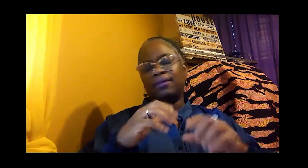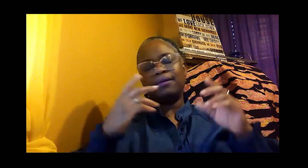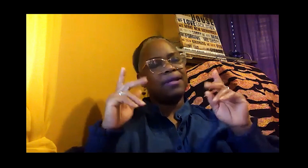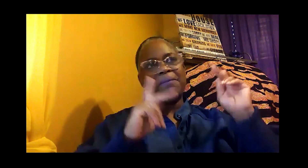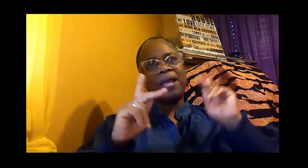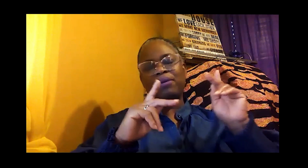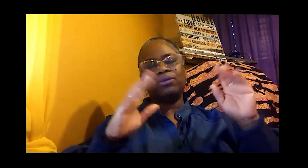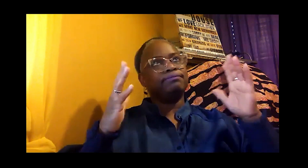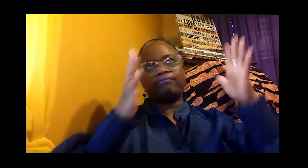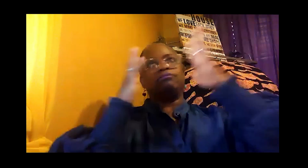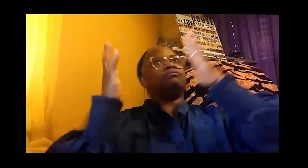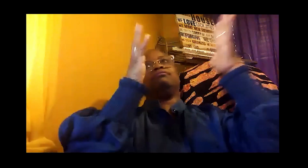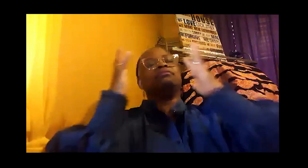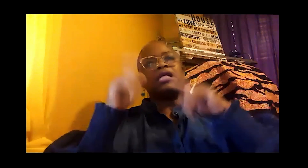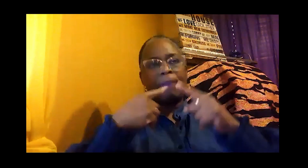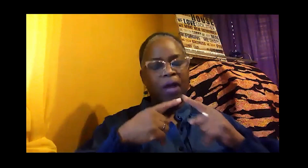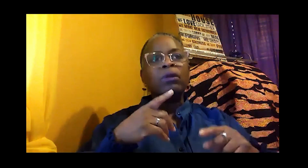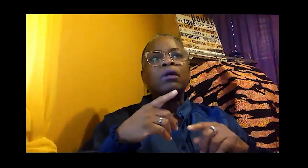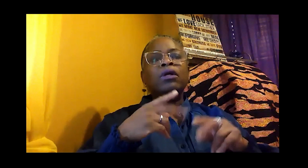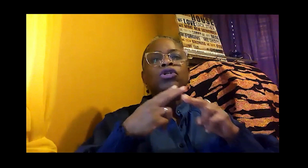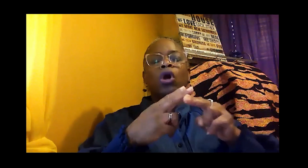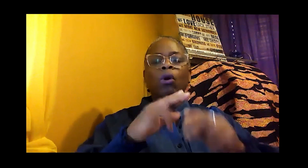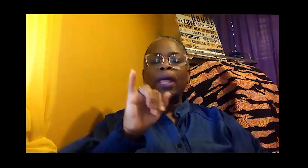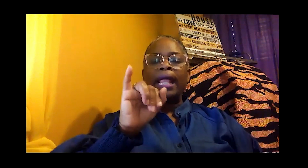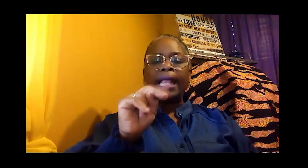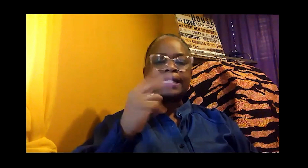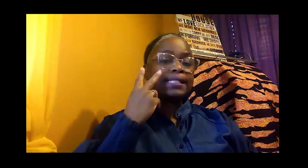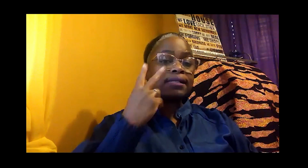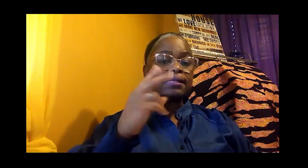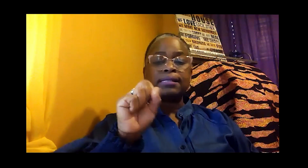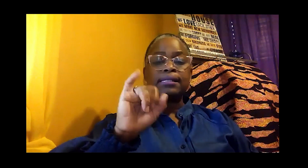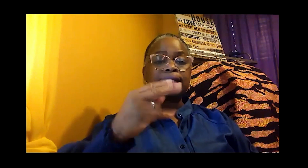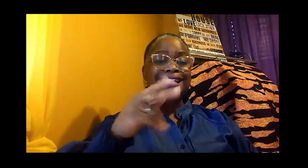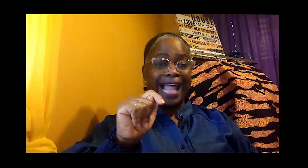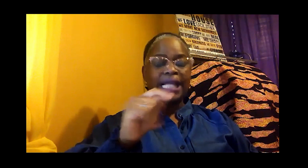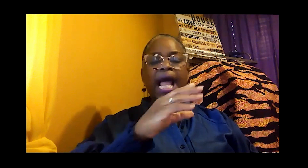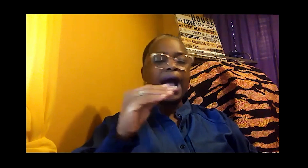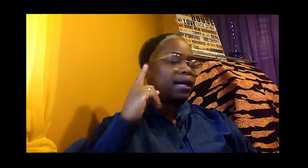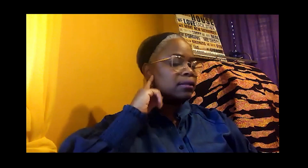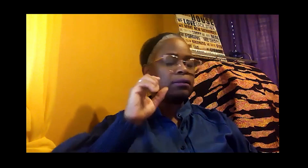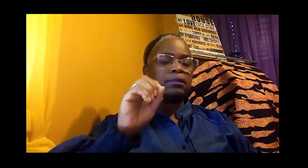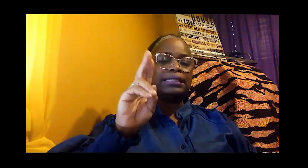rave reviews, it was called "Insight and Sound: Live Deaf Poetry".